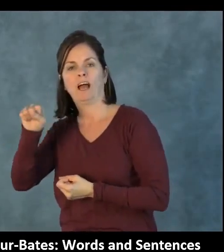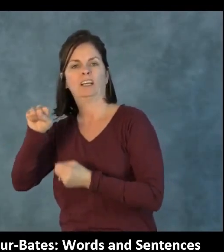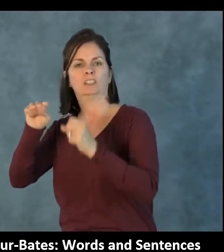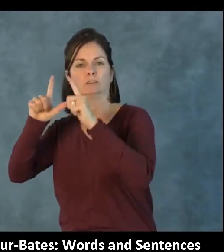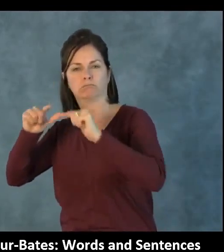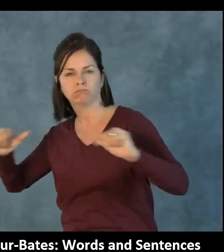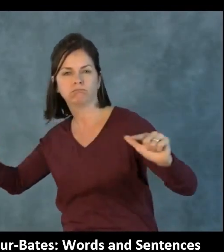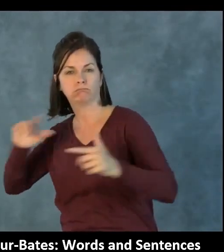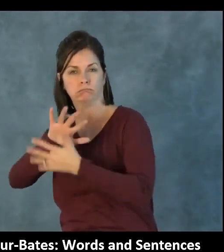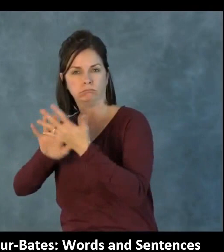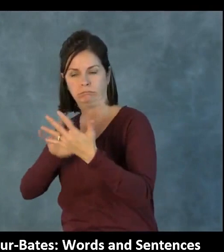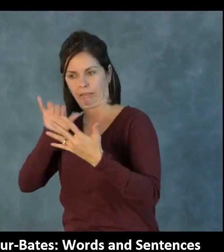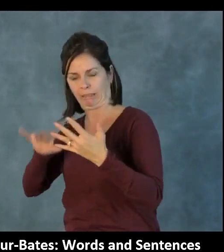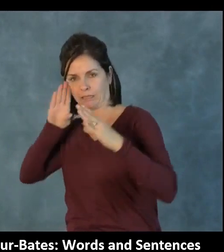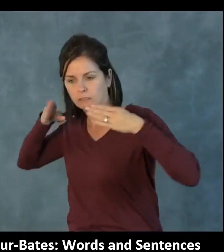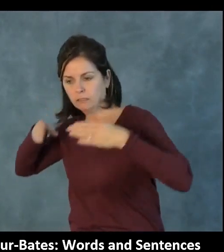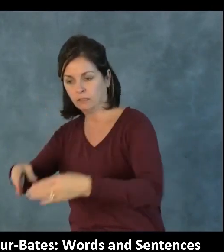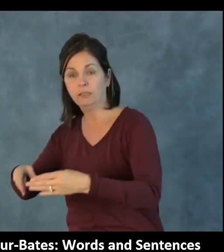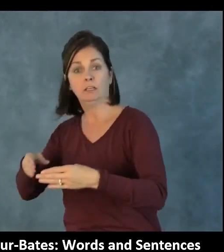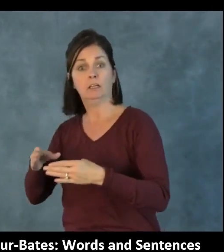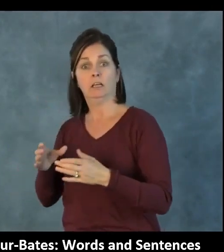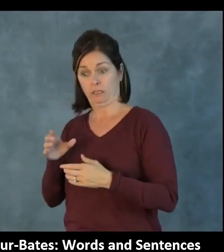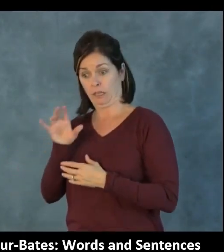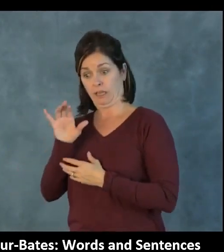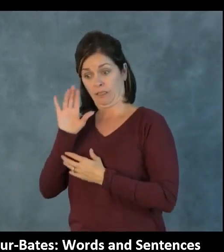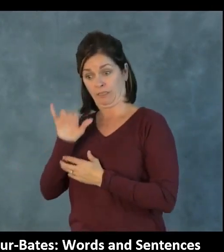That will help the child to be able to do more